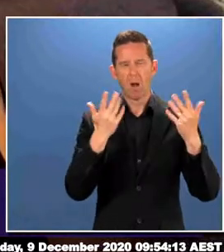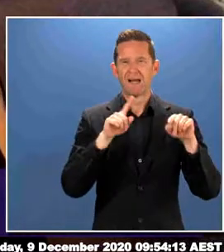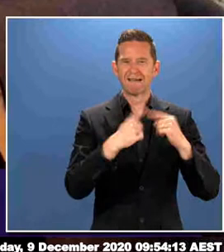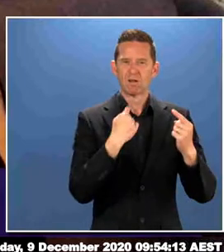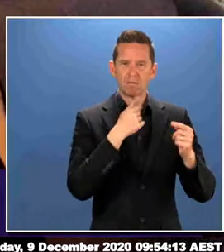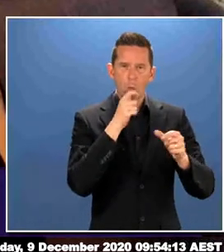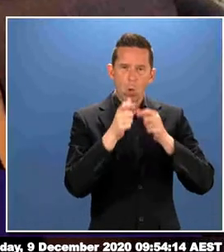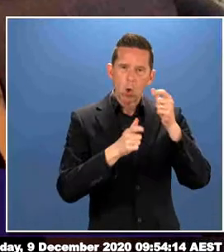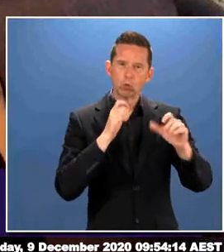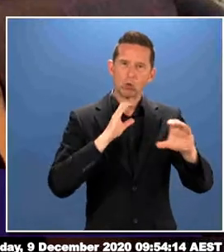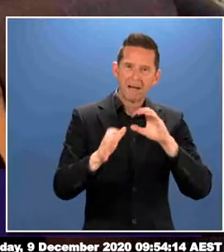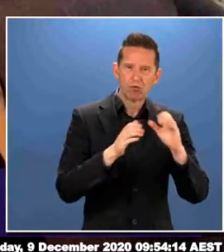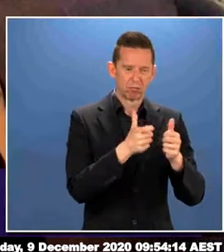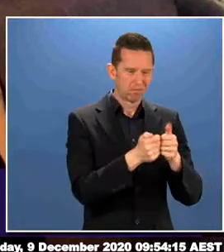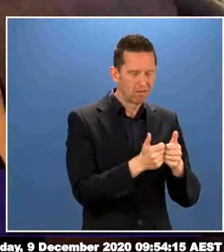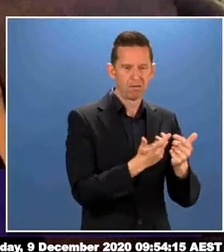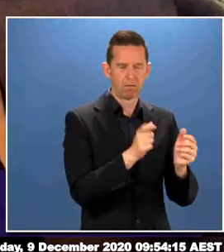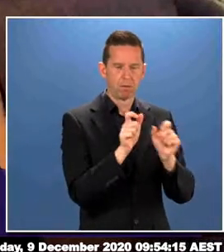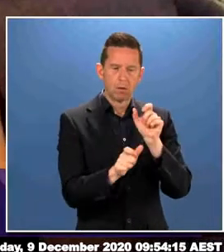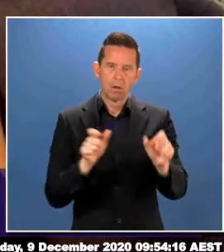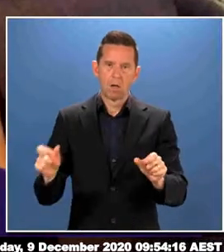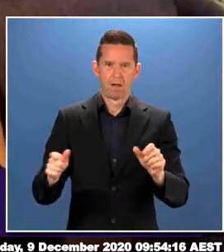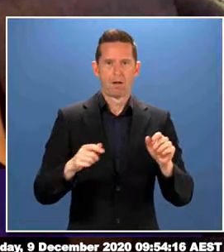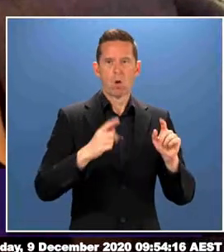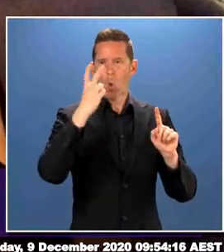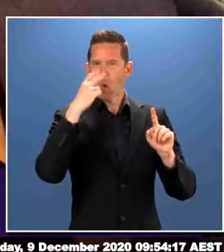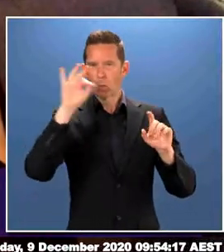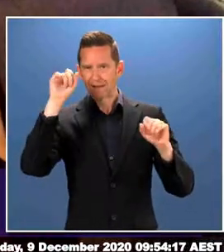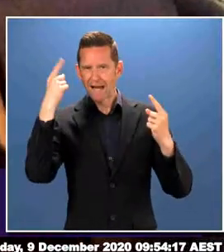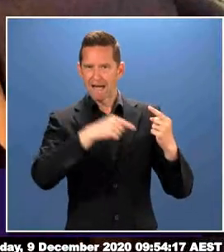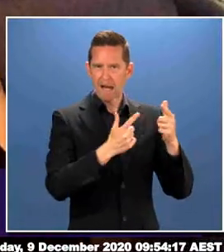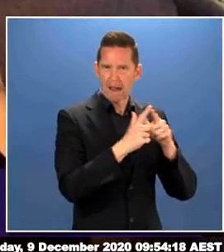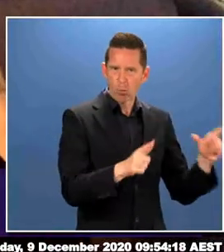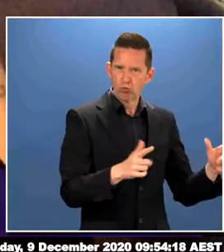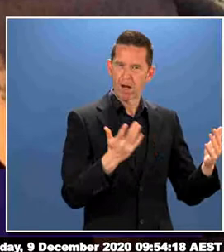amongst young people and how having access to that was really valuable in terms of peer support.